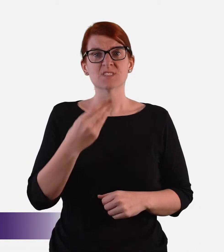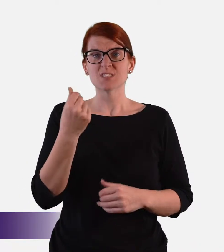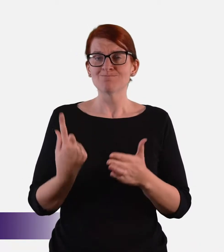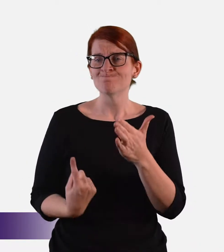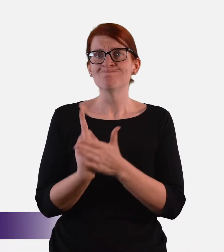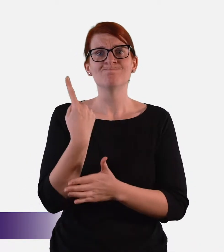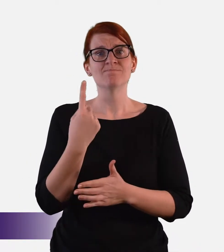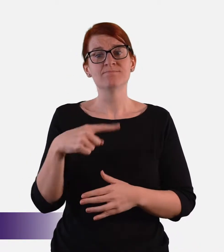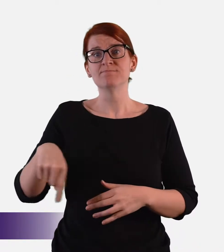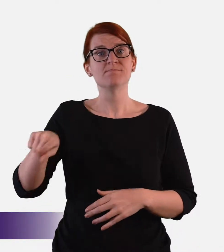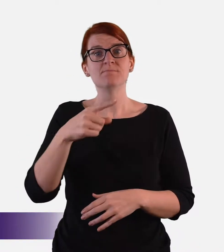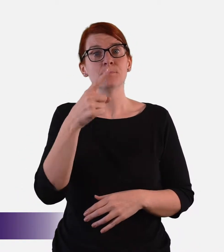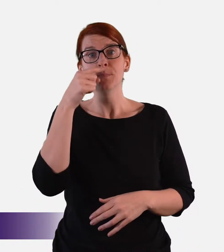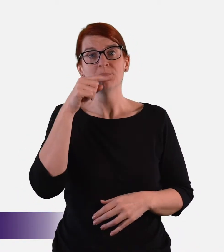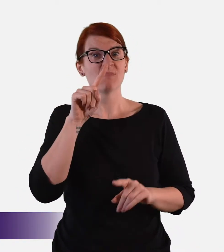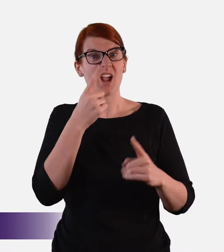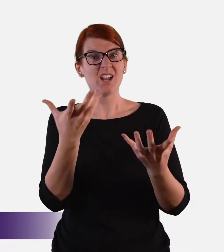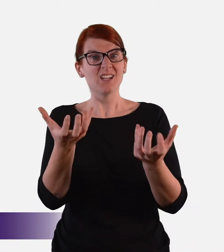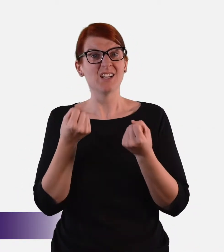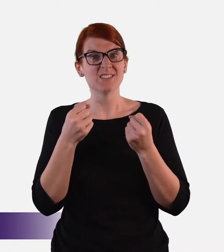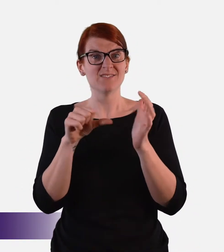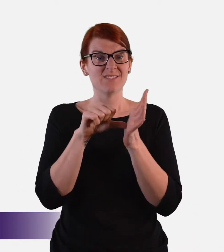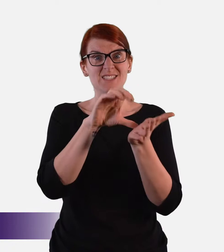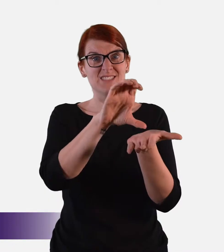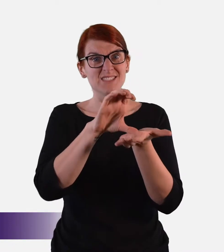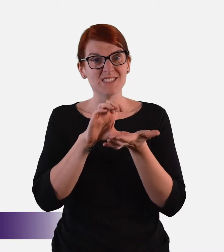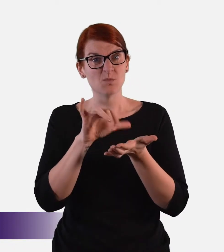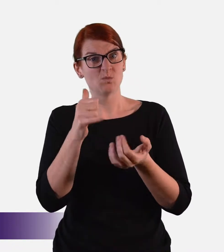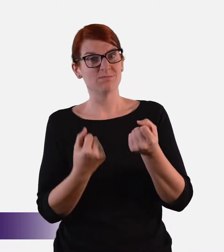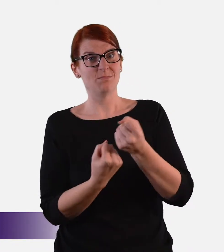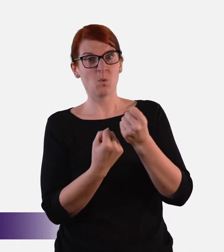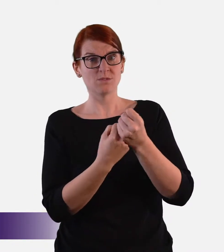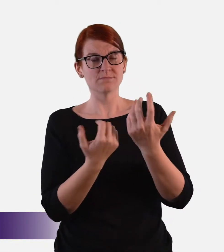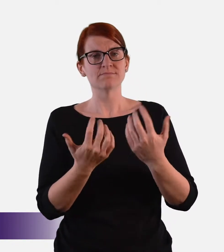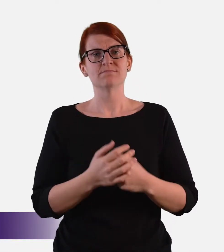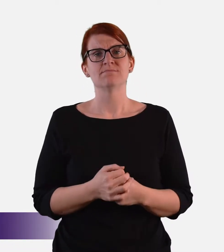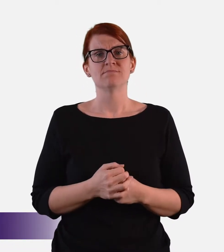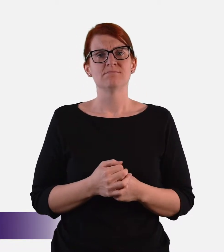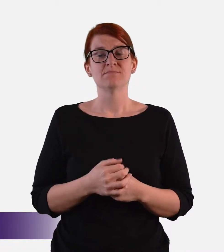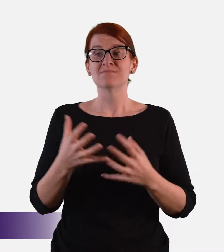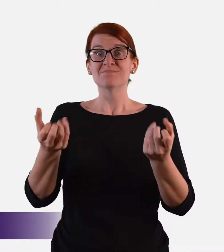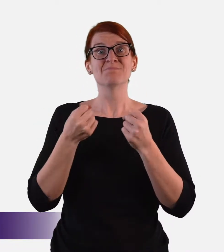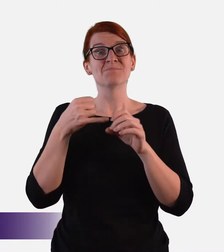In some cases, this led to an inability to seek NDIS - funding and support or to delays in receiving medication the person -